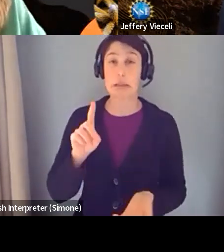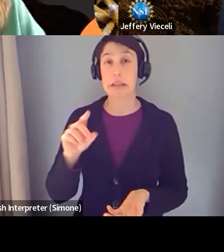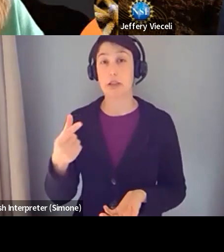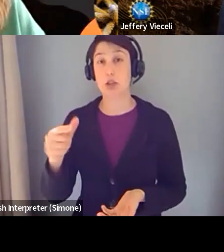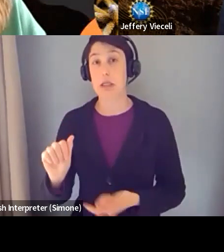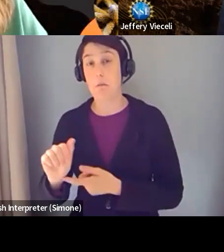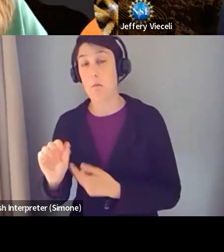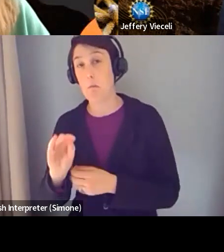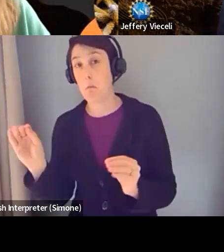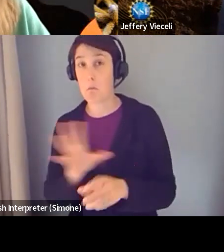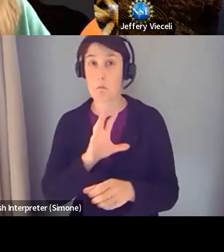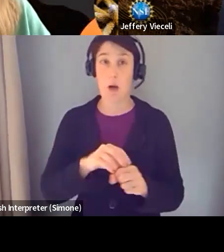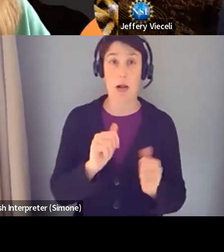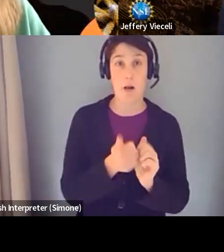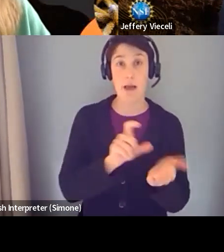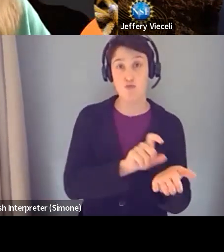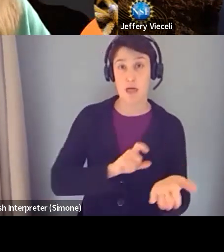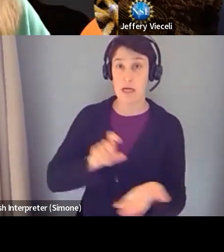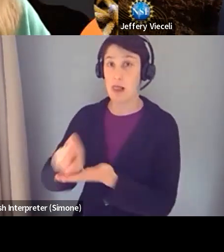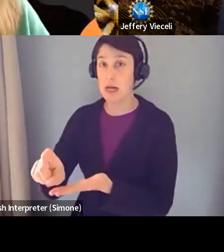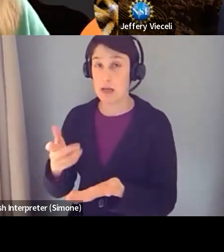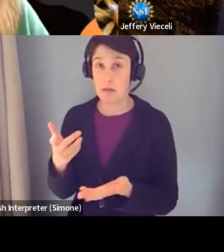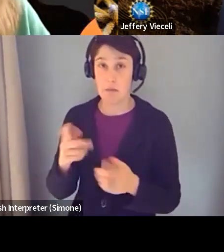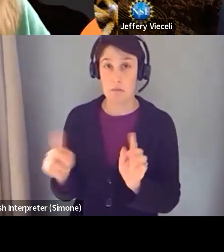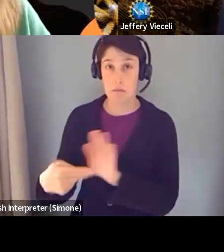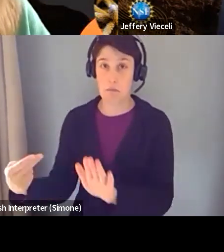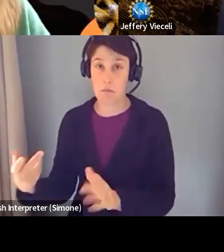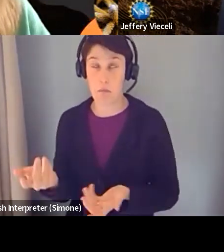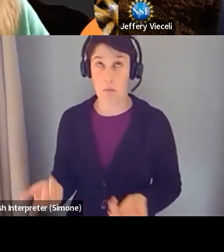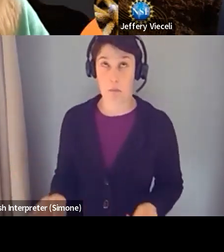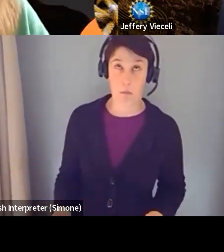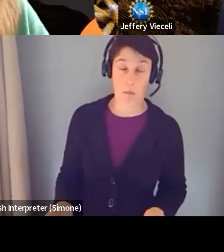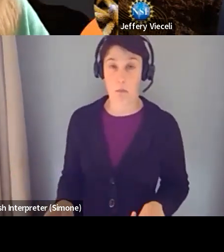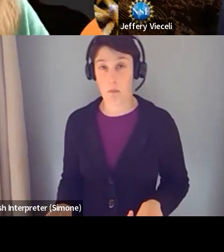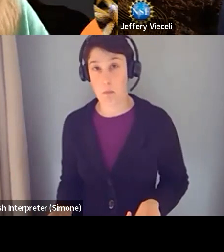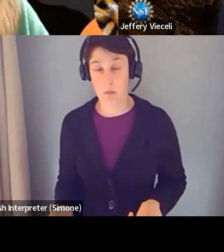in how they reallocate it, you know, as far as -- you know, as far as what they can reallocate it to.